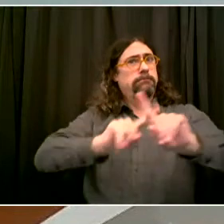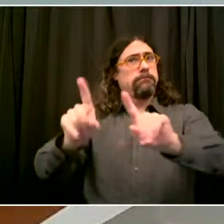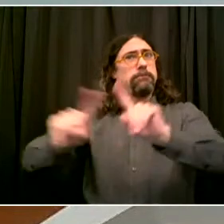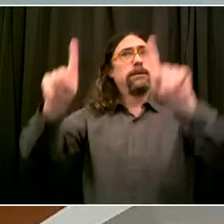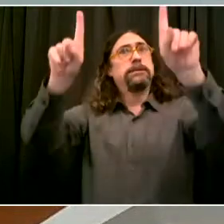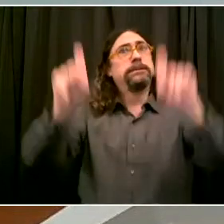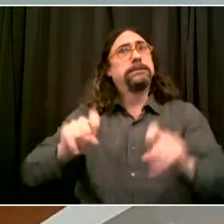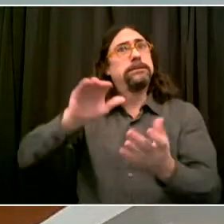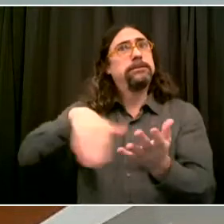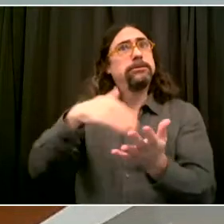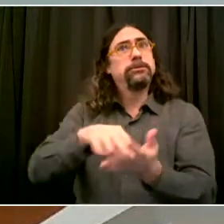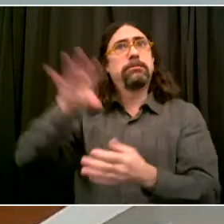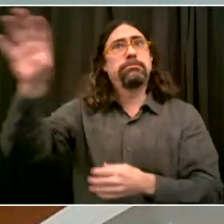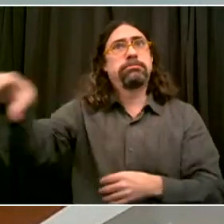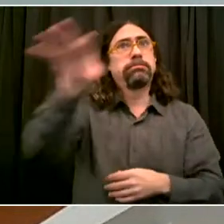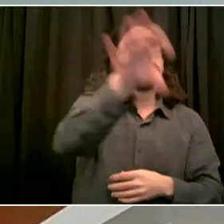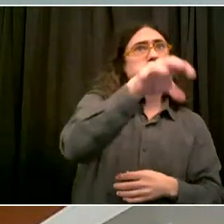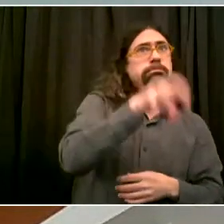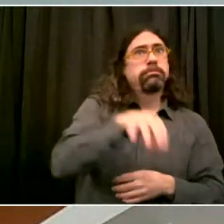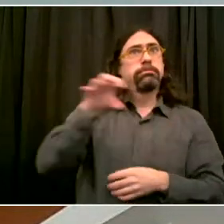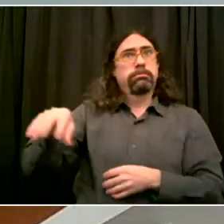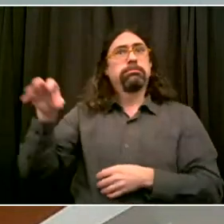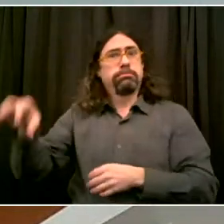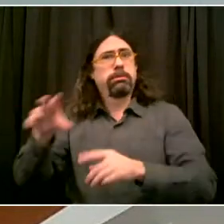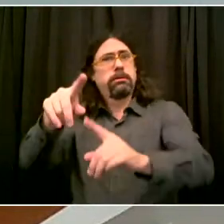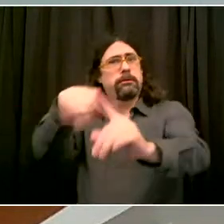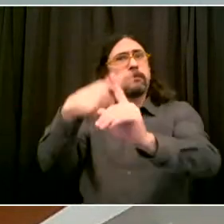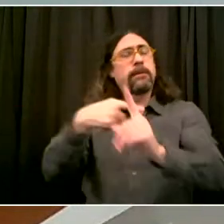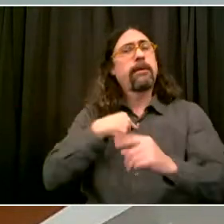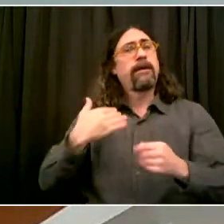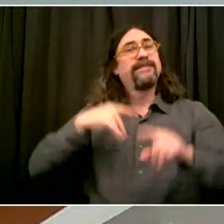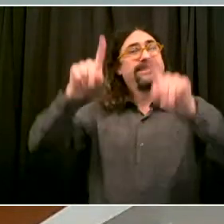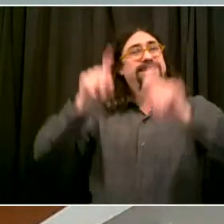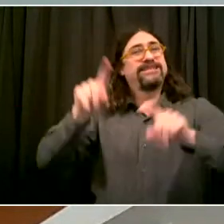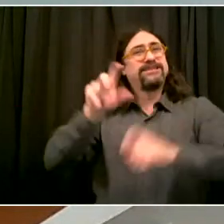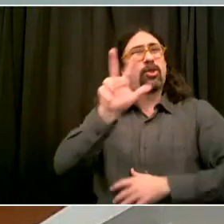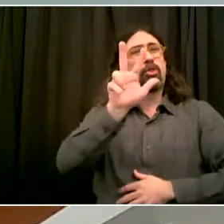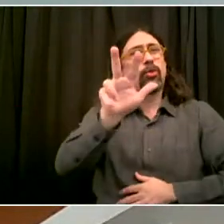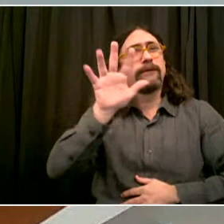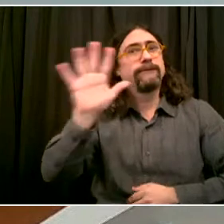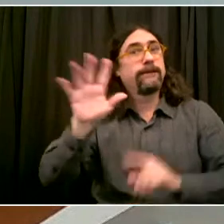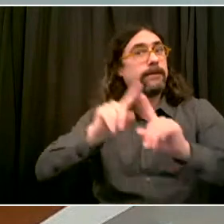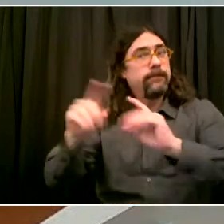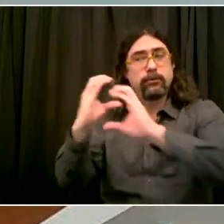HOW WE'RE DOING TESTING IN OUR BRICKCKA-ND-MORTAR PLACE, MOST OF OUR MOBILE UNITS WE E AVHE HAD MOBILE TESTING AS WELL. SO WE HAVE PLEETYN F ORAPID